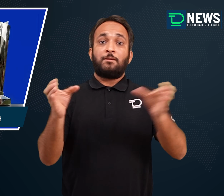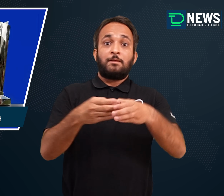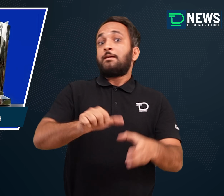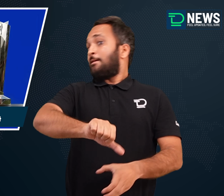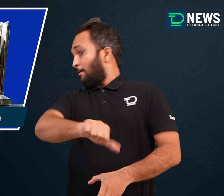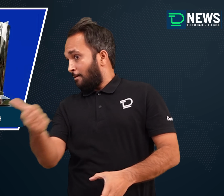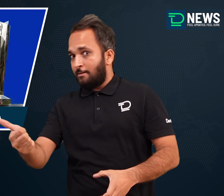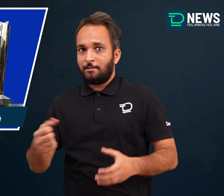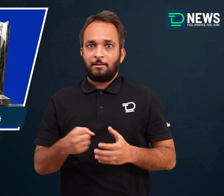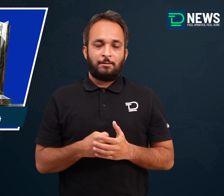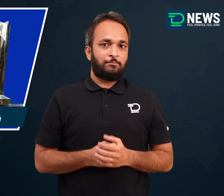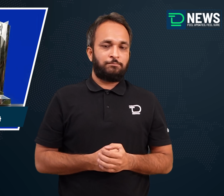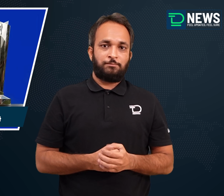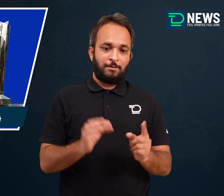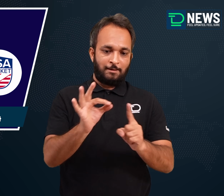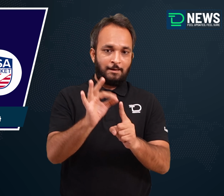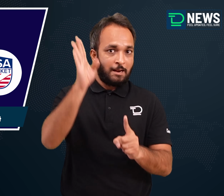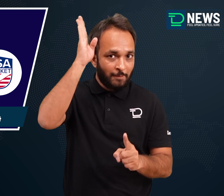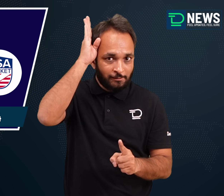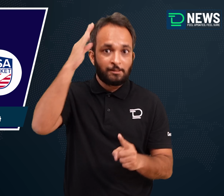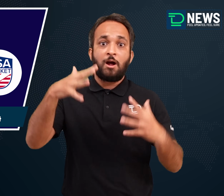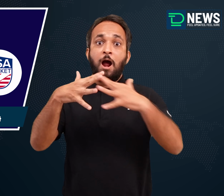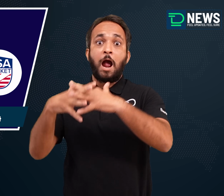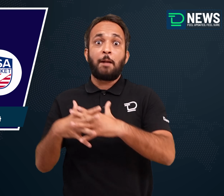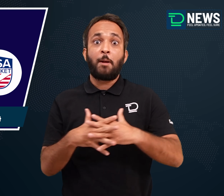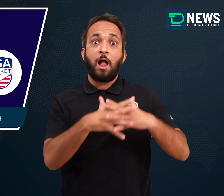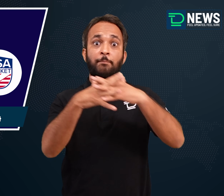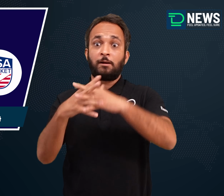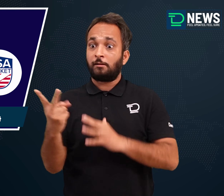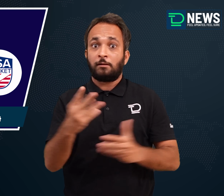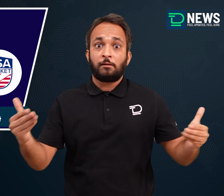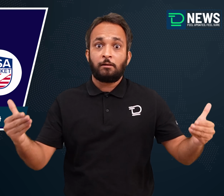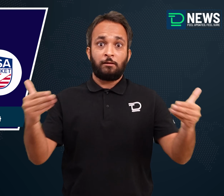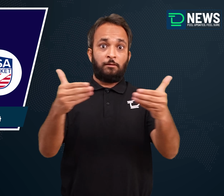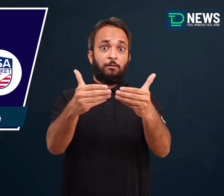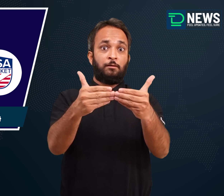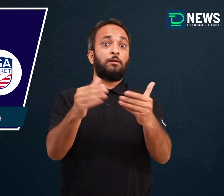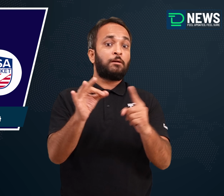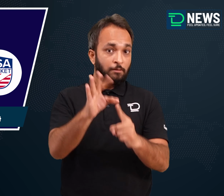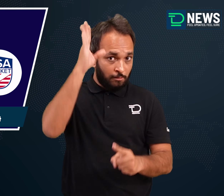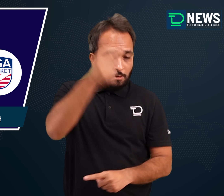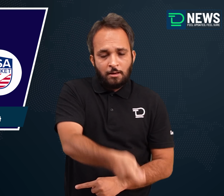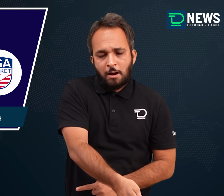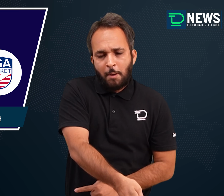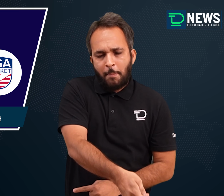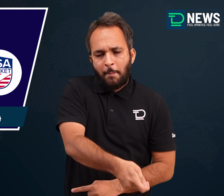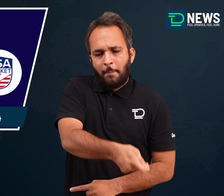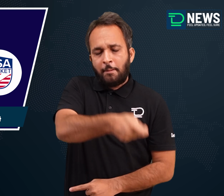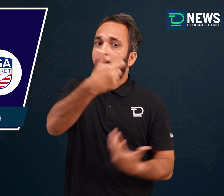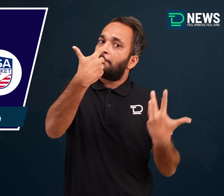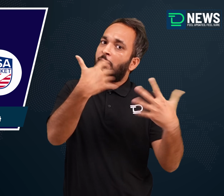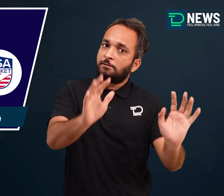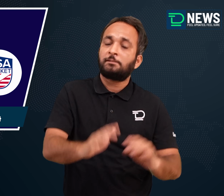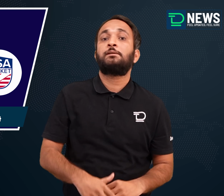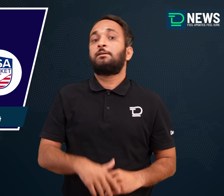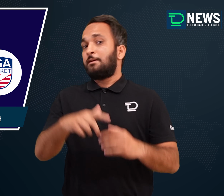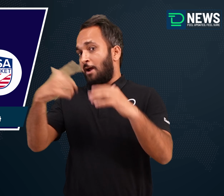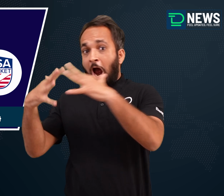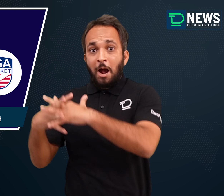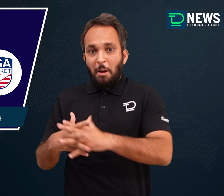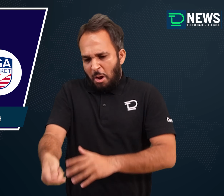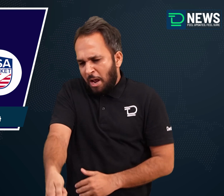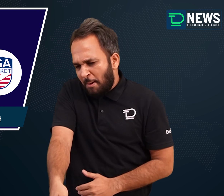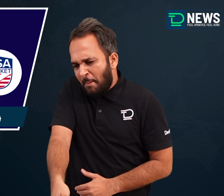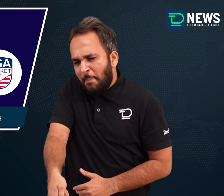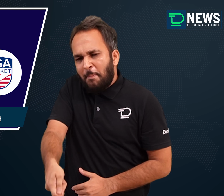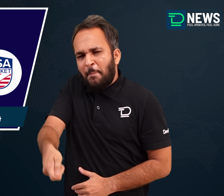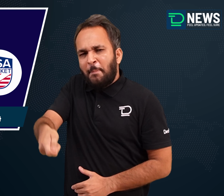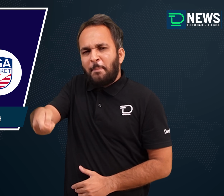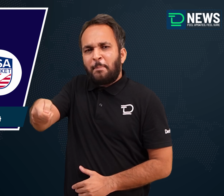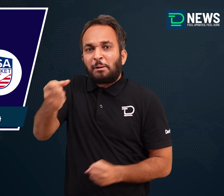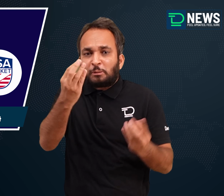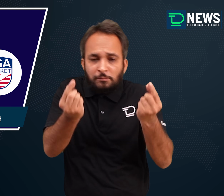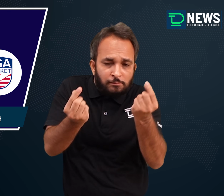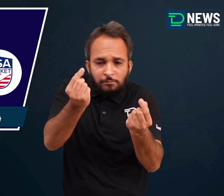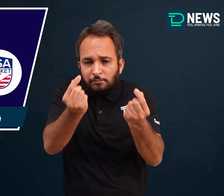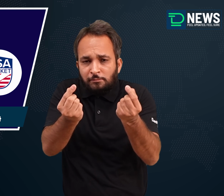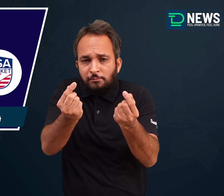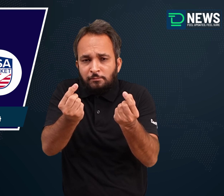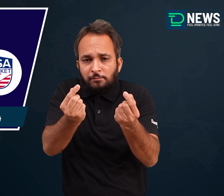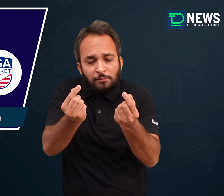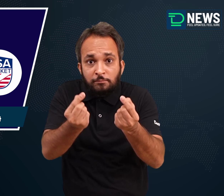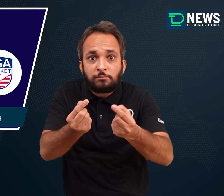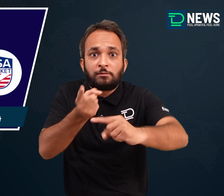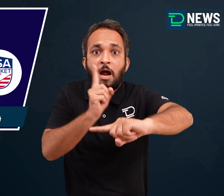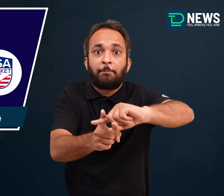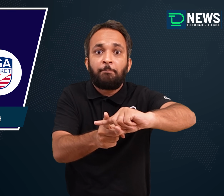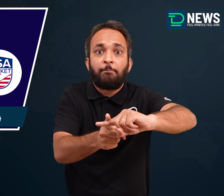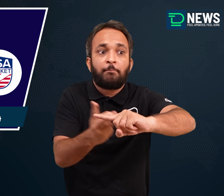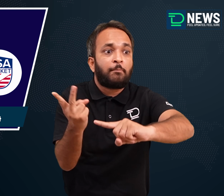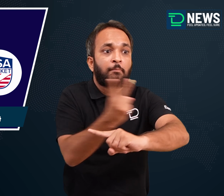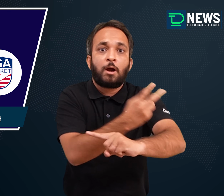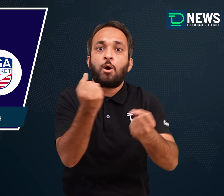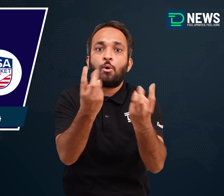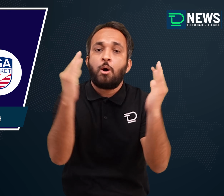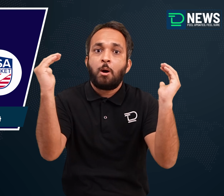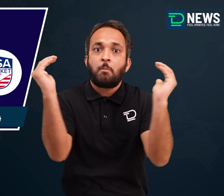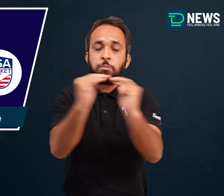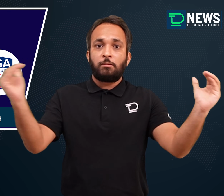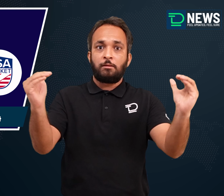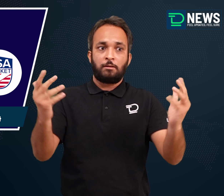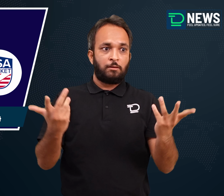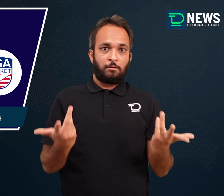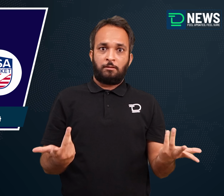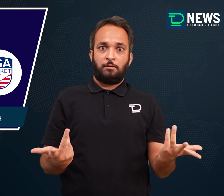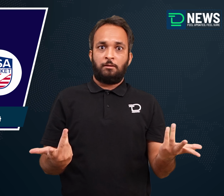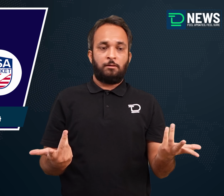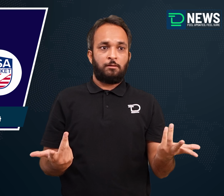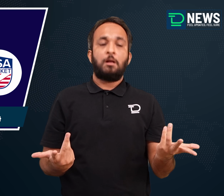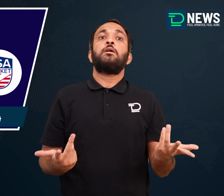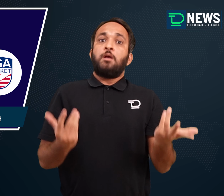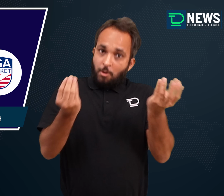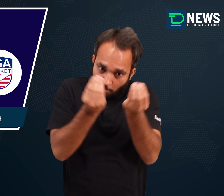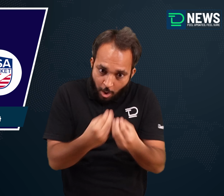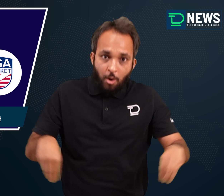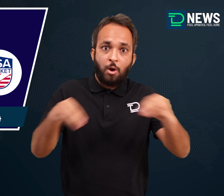Even the match between Pakistan and the USA was tied.